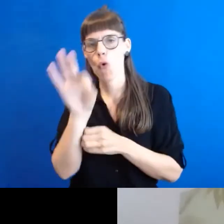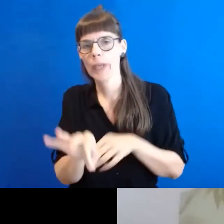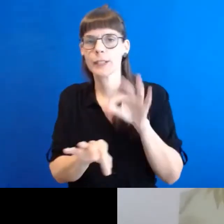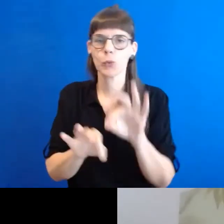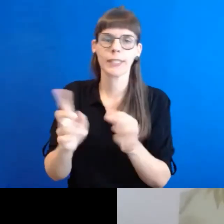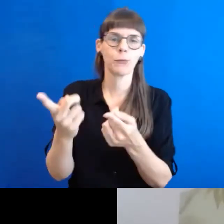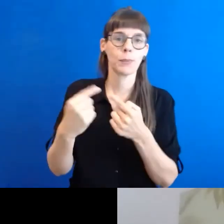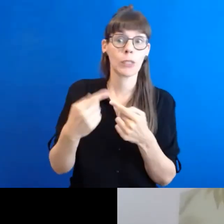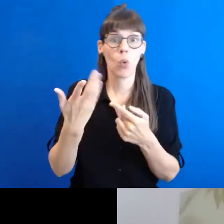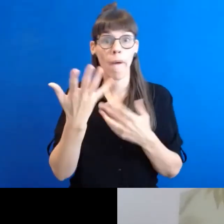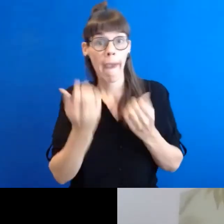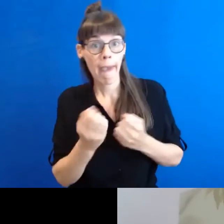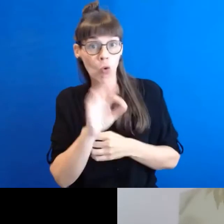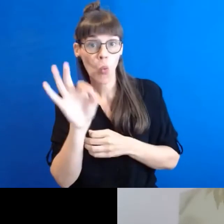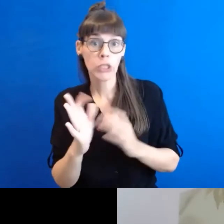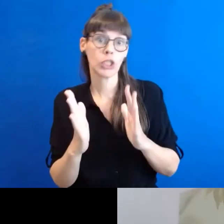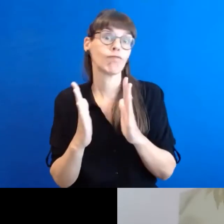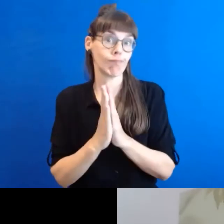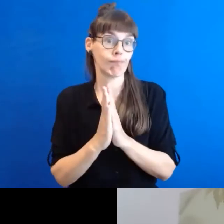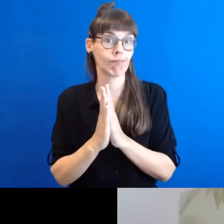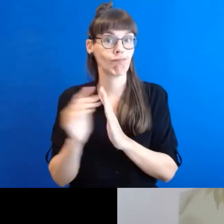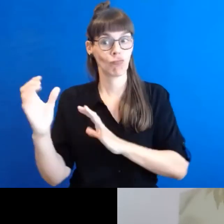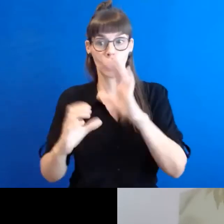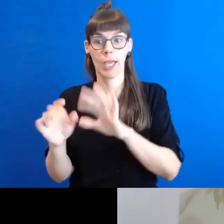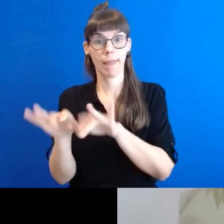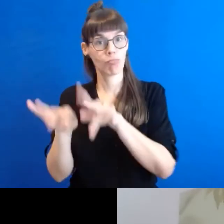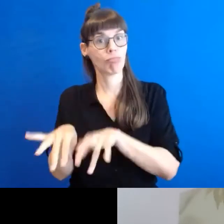to mention, we will have a Q&A later on after the panel discussion. So if